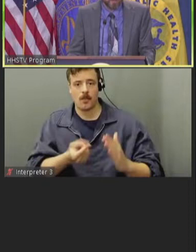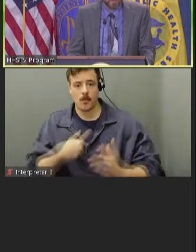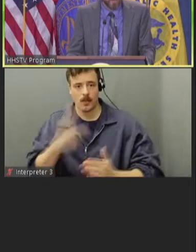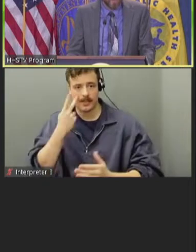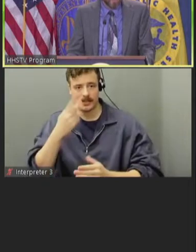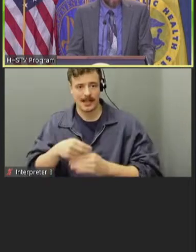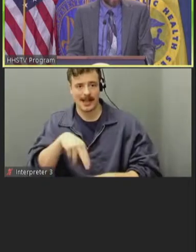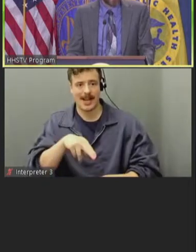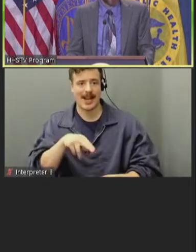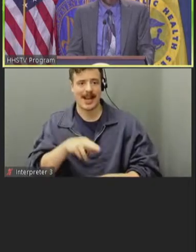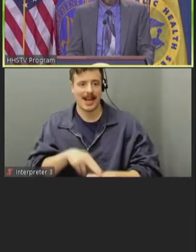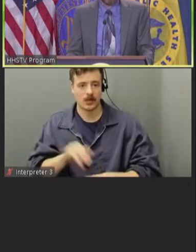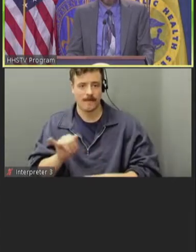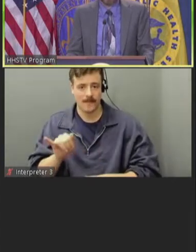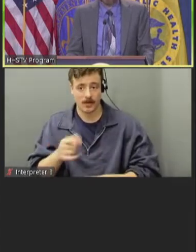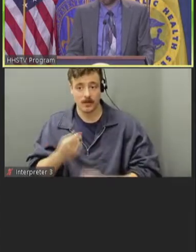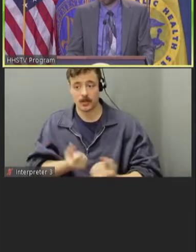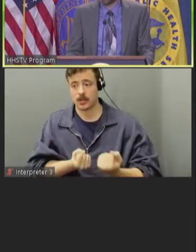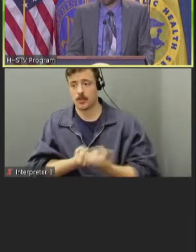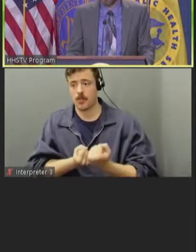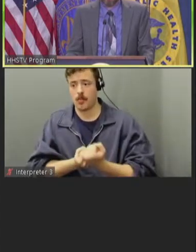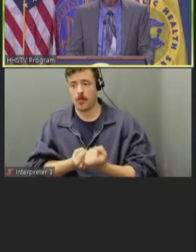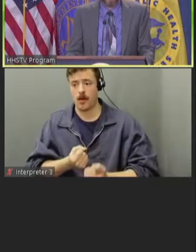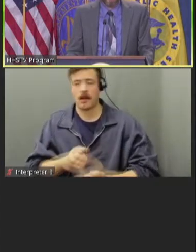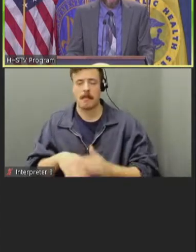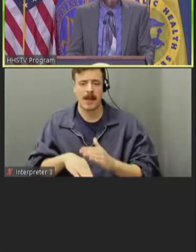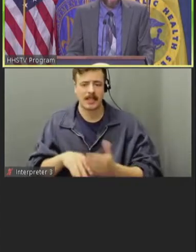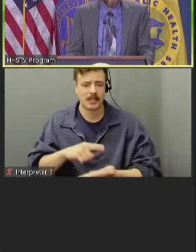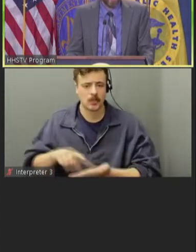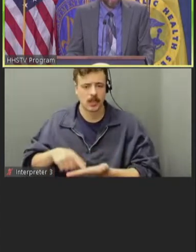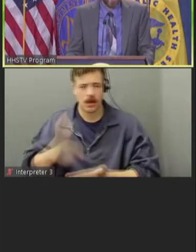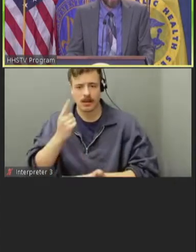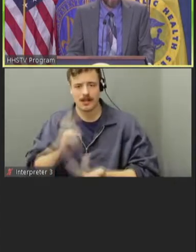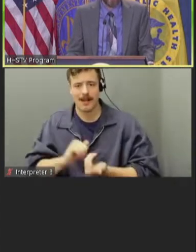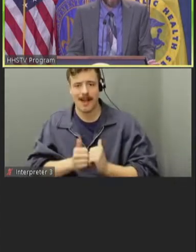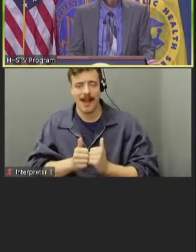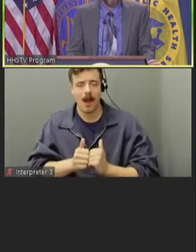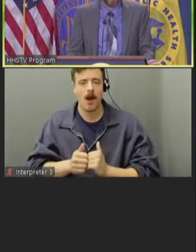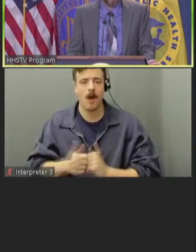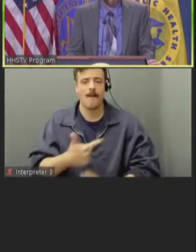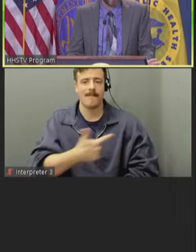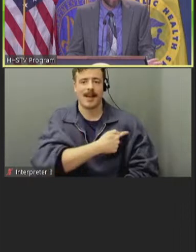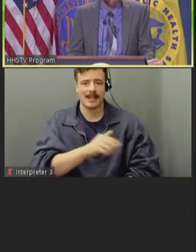for supporting basic research to understand how active vaccine adjuvants can work,